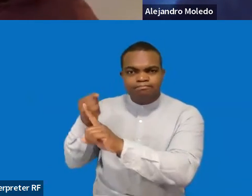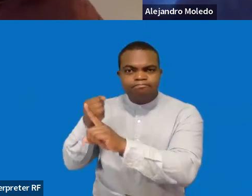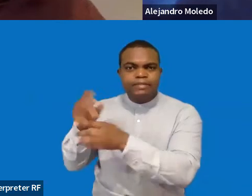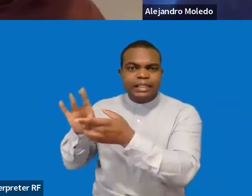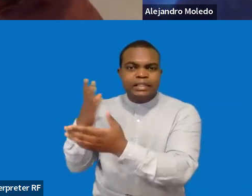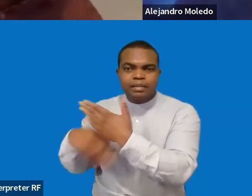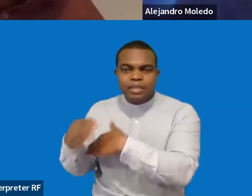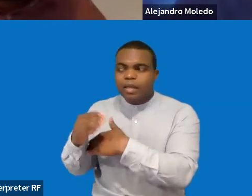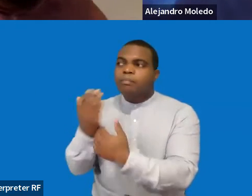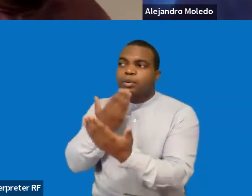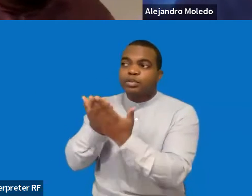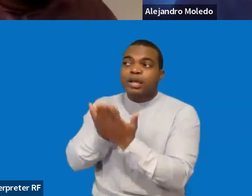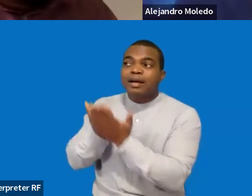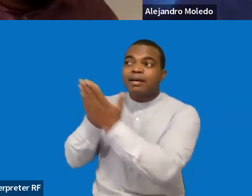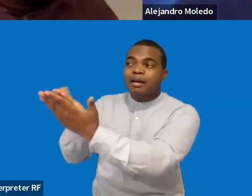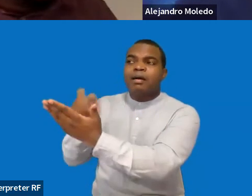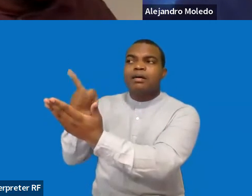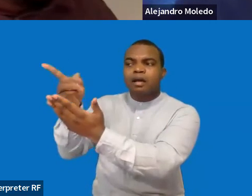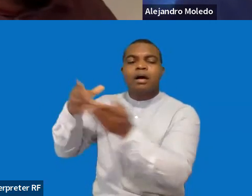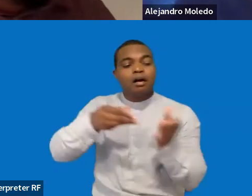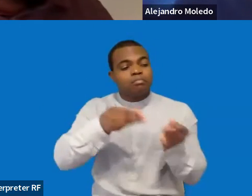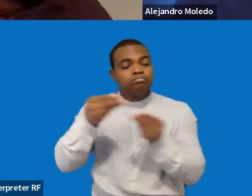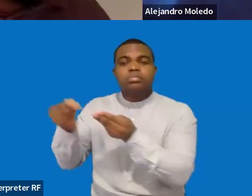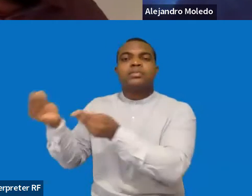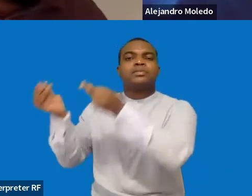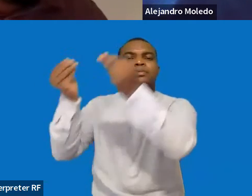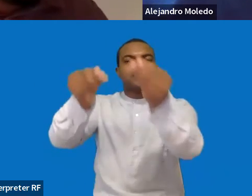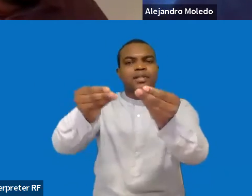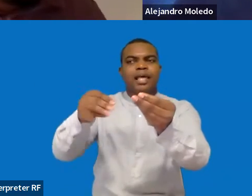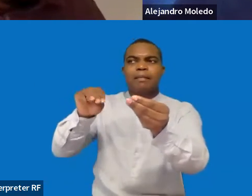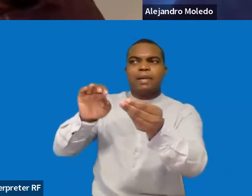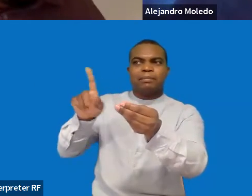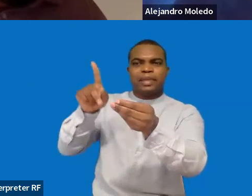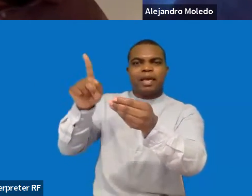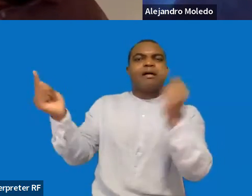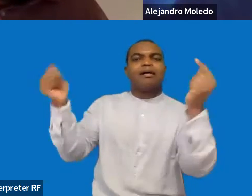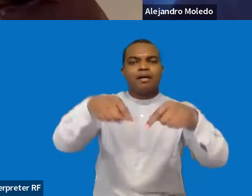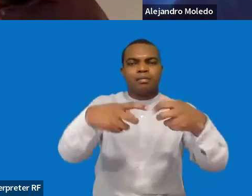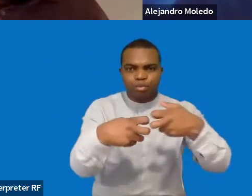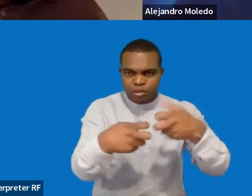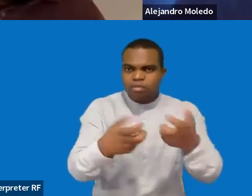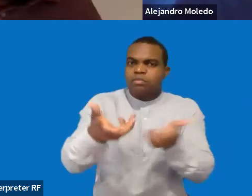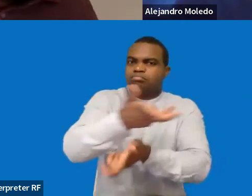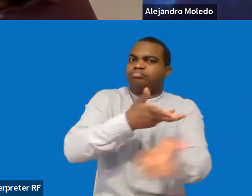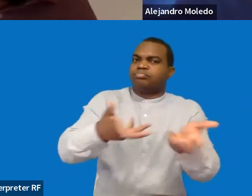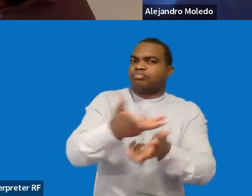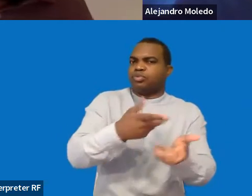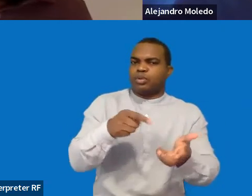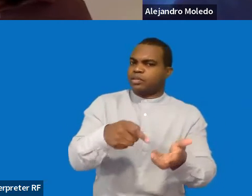because, at the moment, they all want to finish this file before the elections.